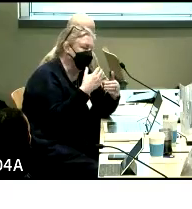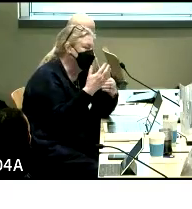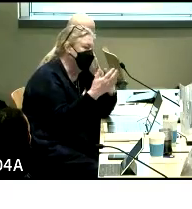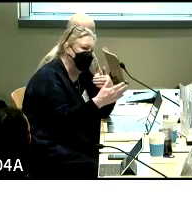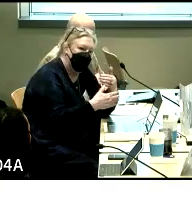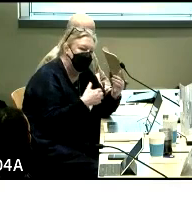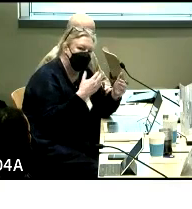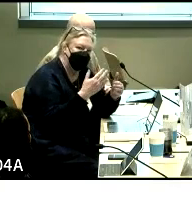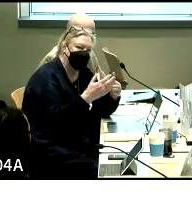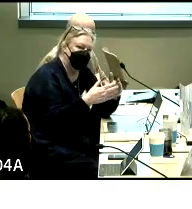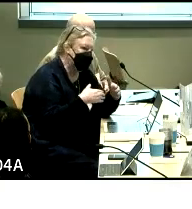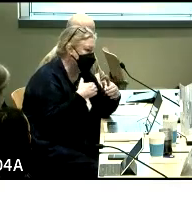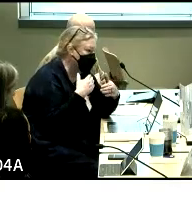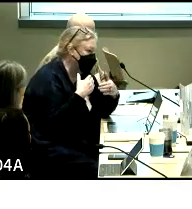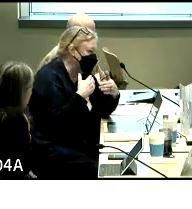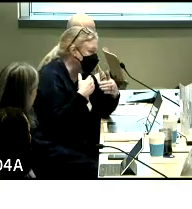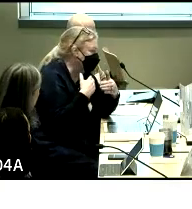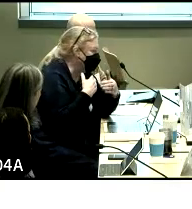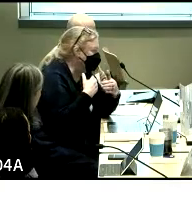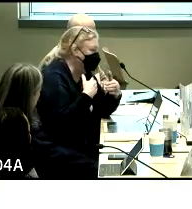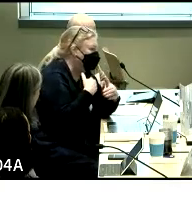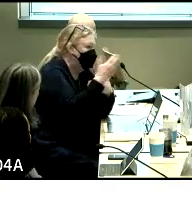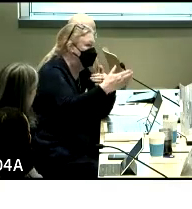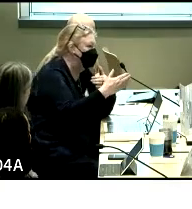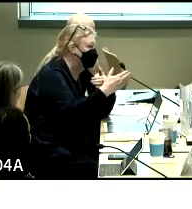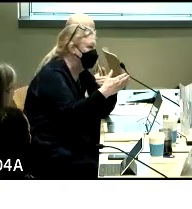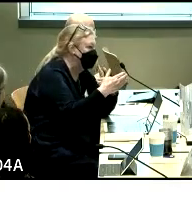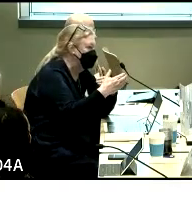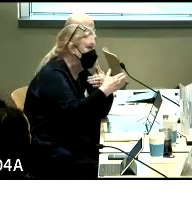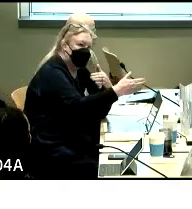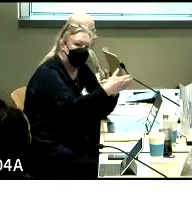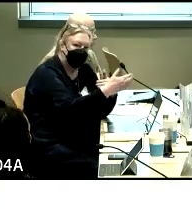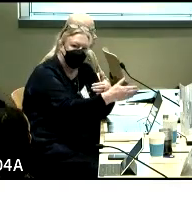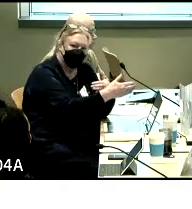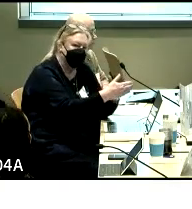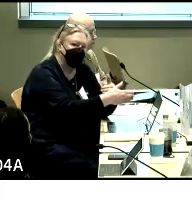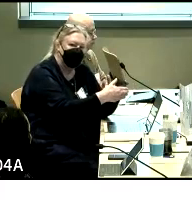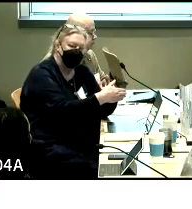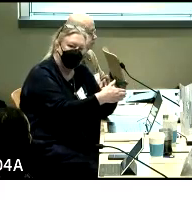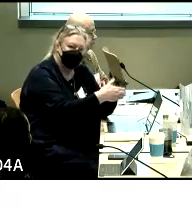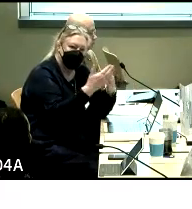And in many cases, they've got this sort of, well, we've been doing testing X for 20 years,